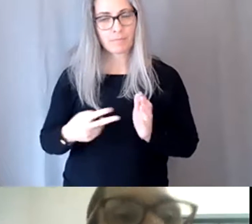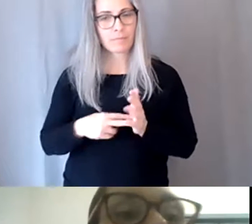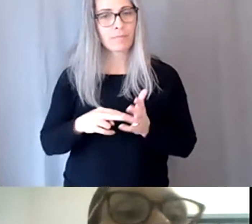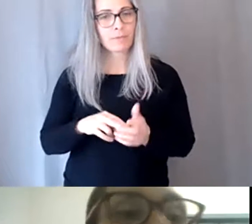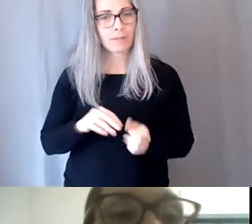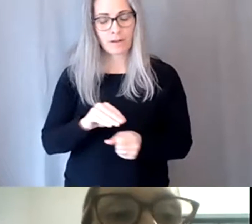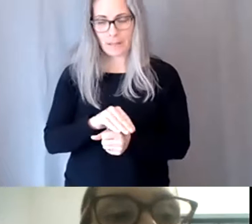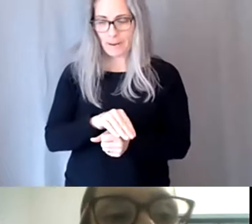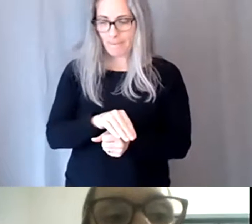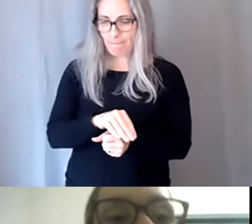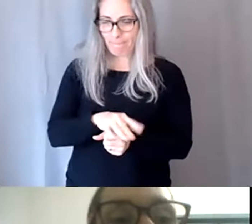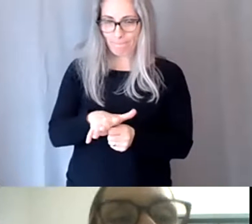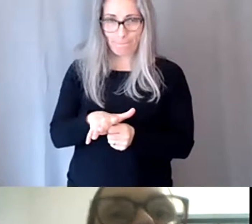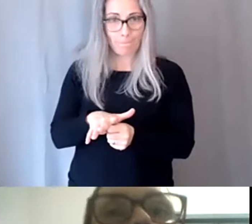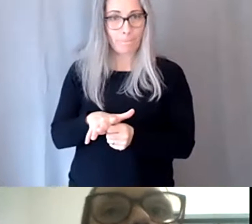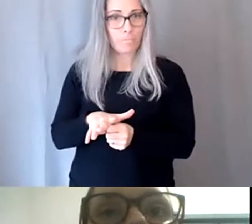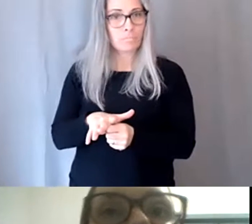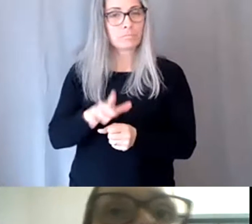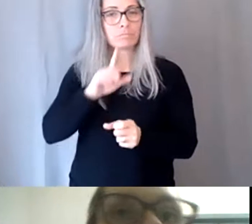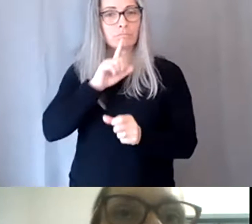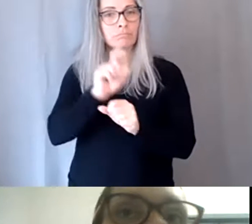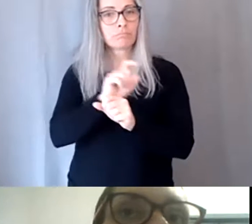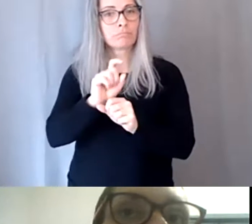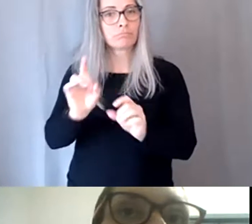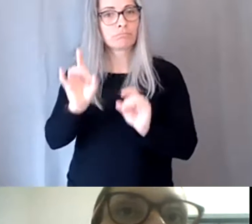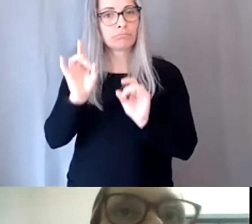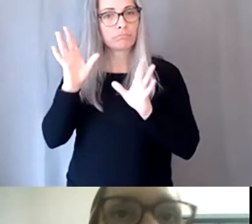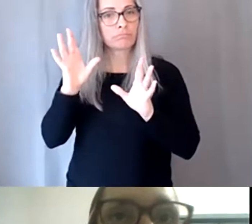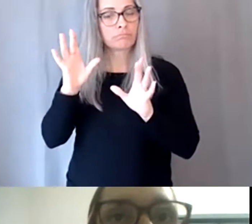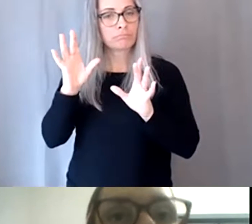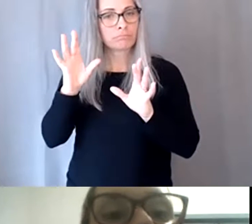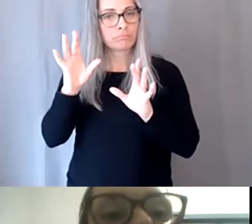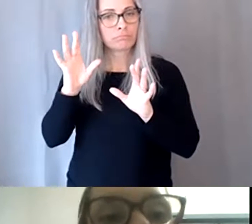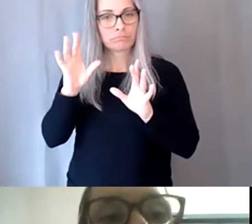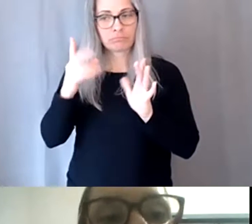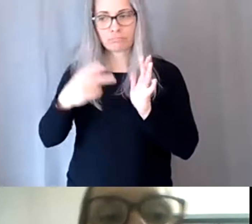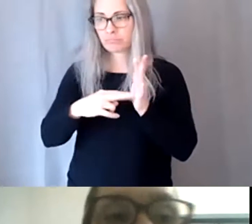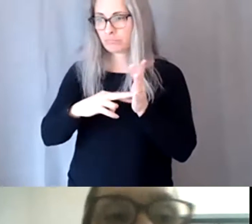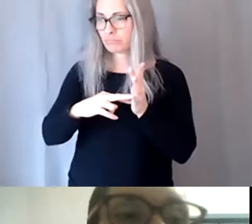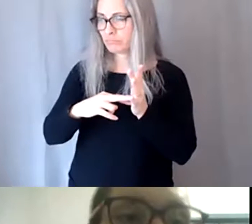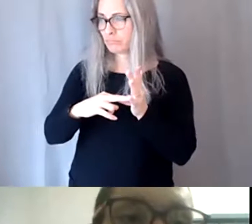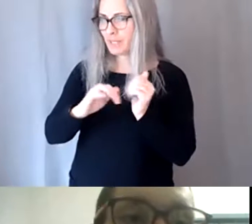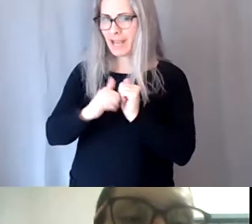unsustainable in the way that we see the epidemic as a technical issue